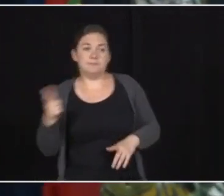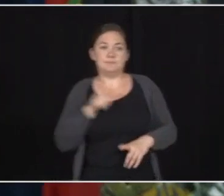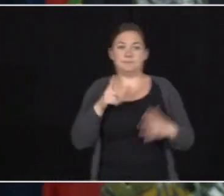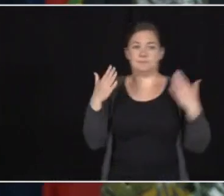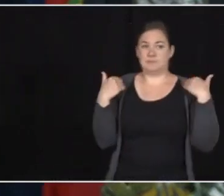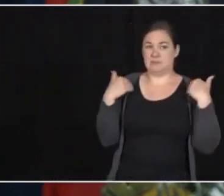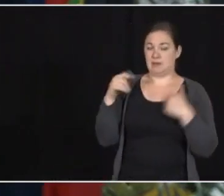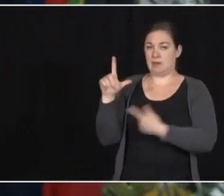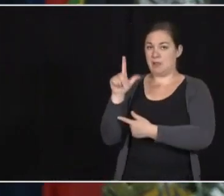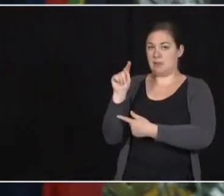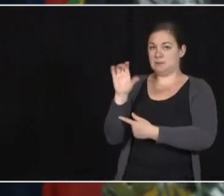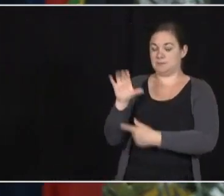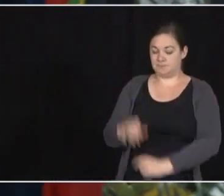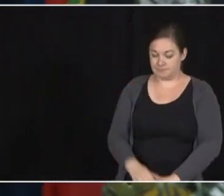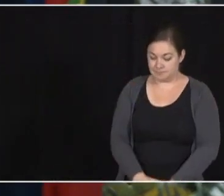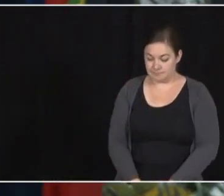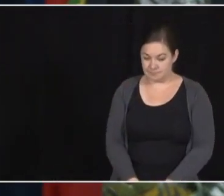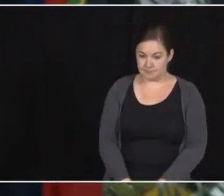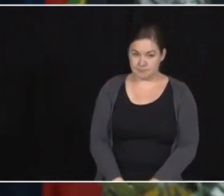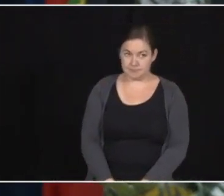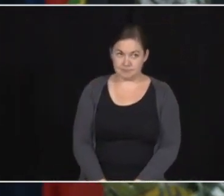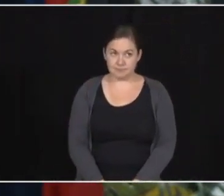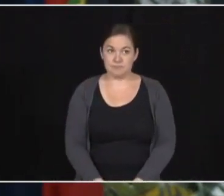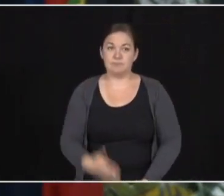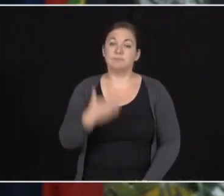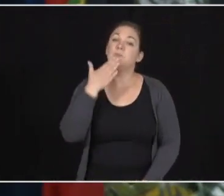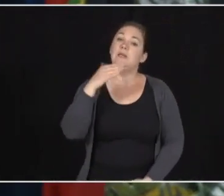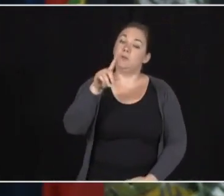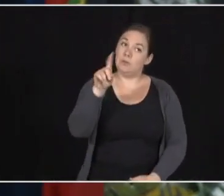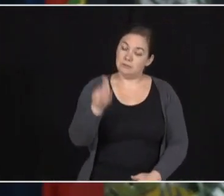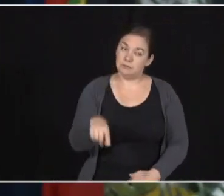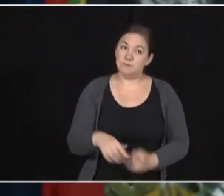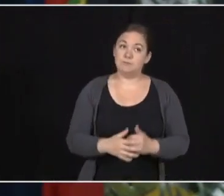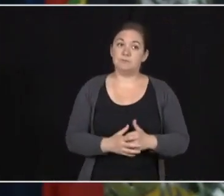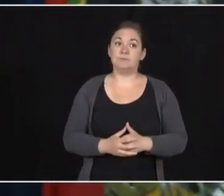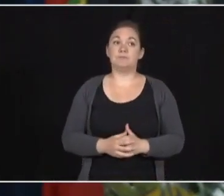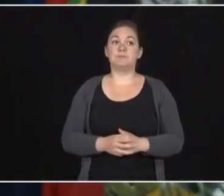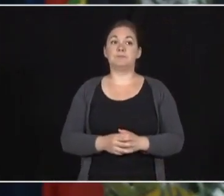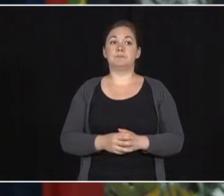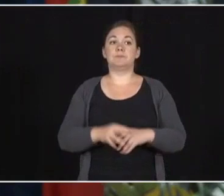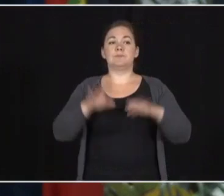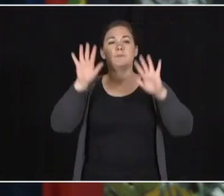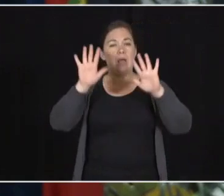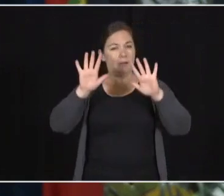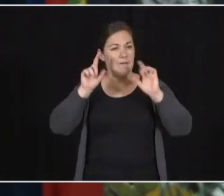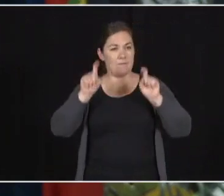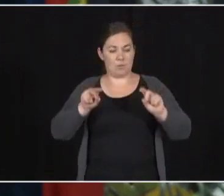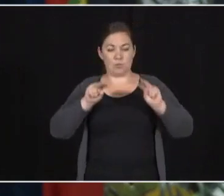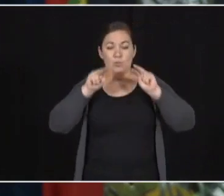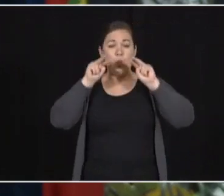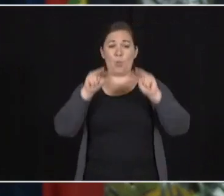That is a good question. If you really look at the dynamic nature of what is happening in our homes,